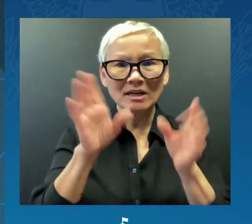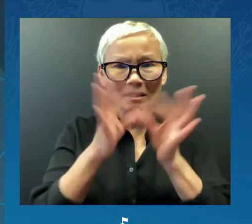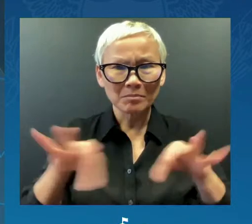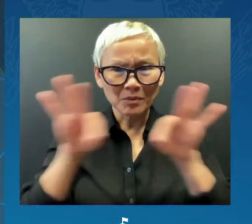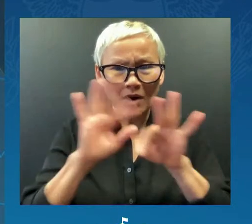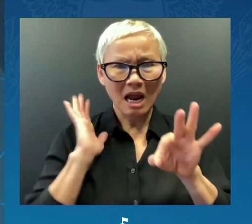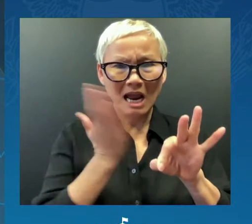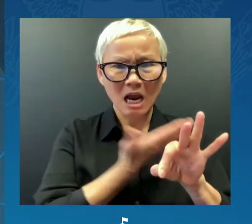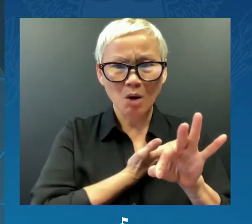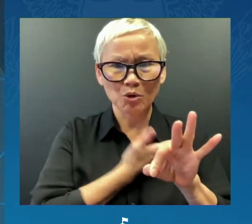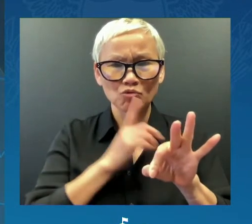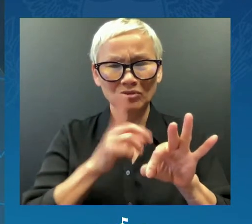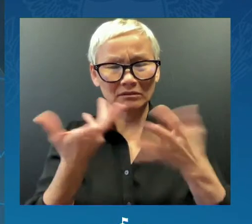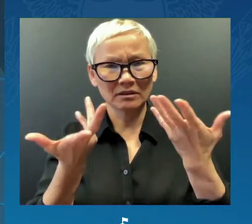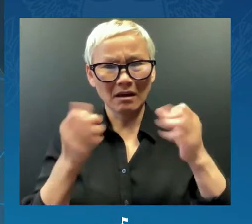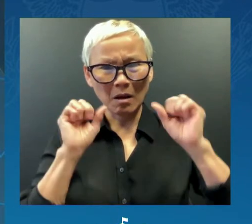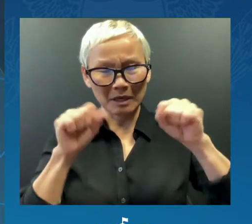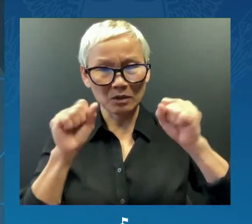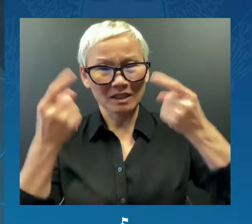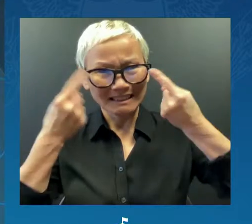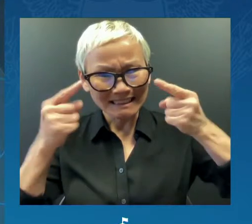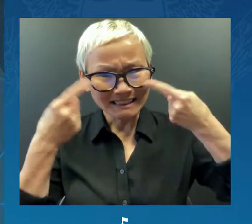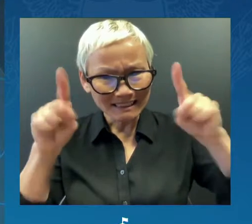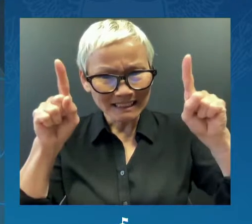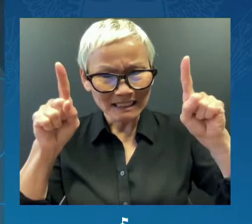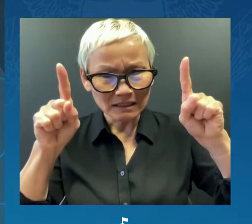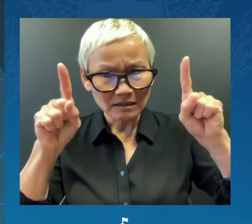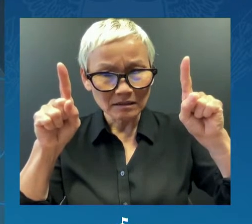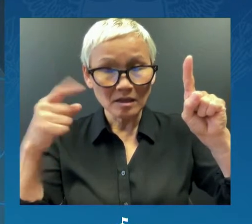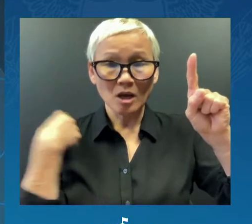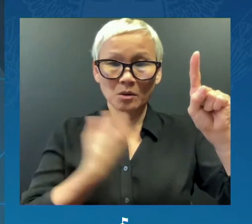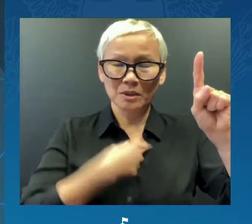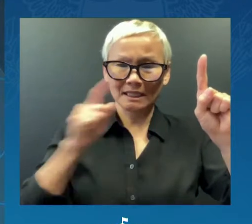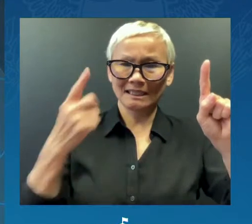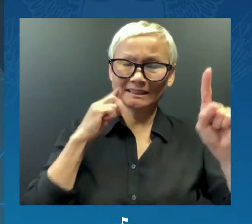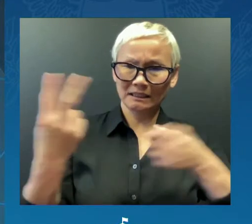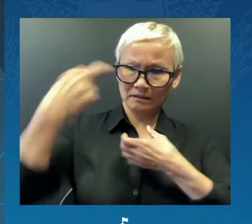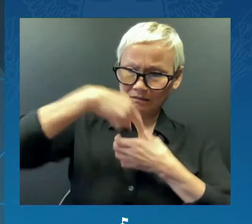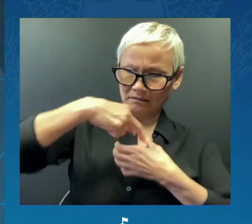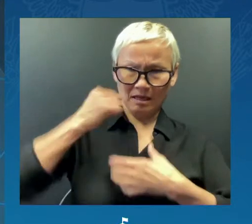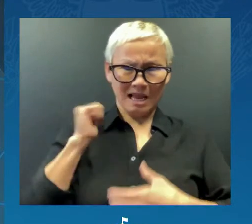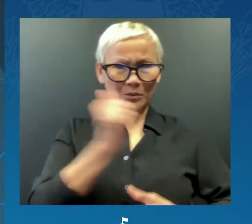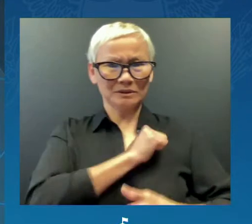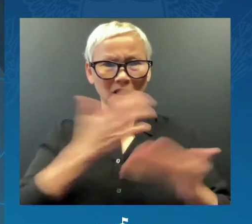who have come before us. Finding the type of mentors and examples that have blazed a path for us.